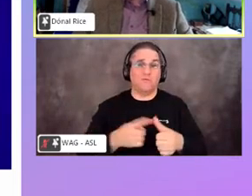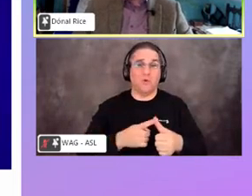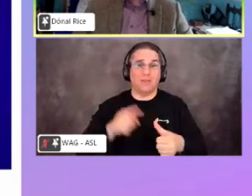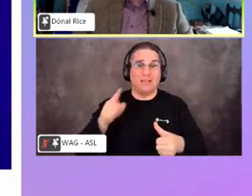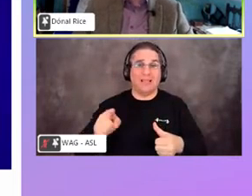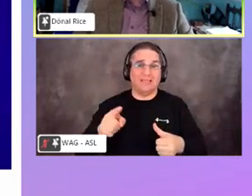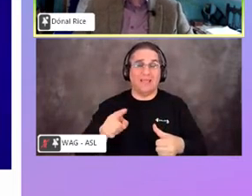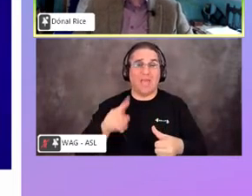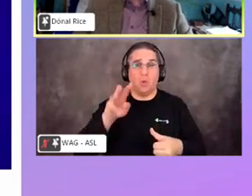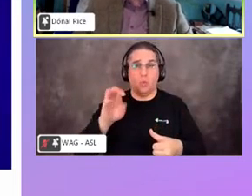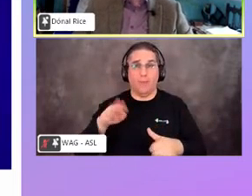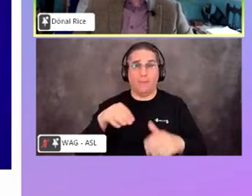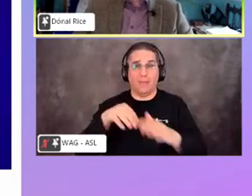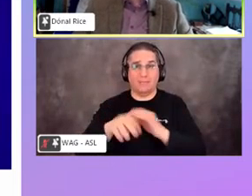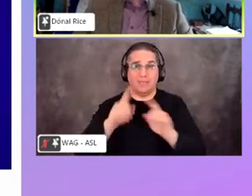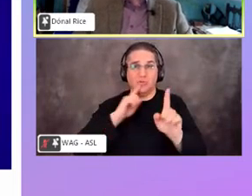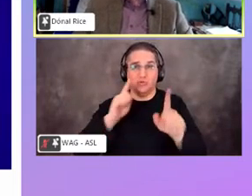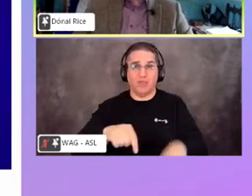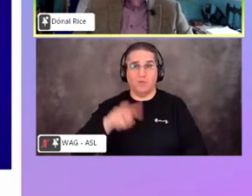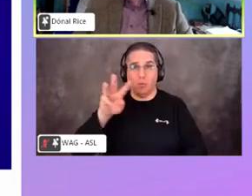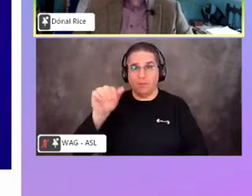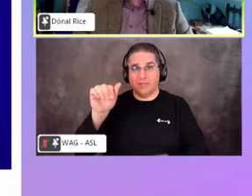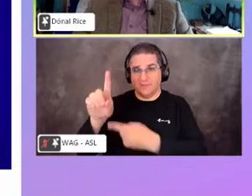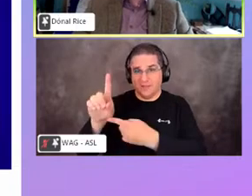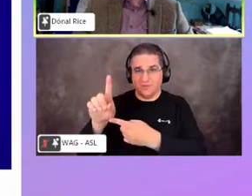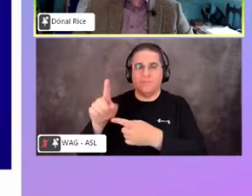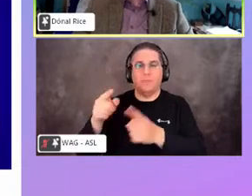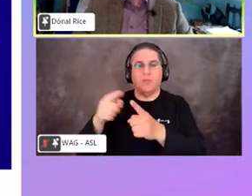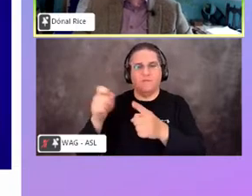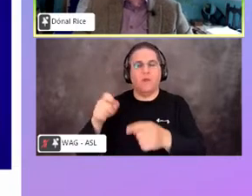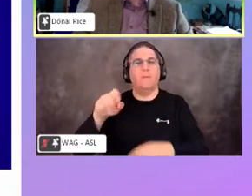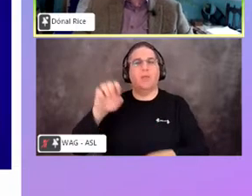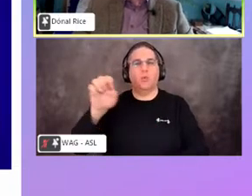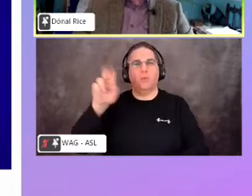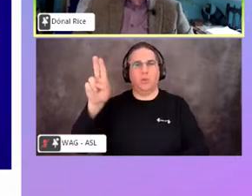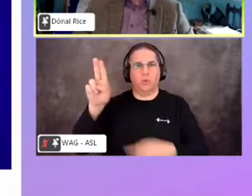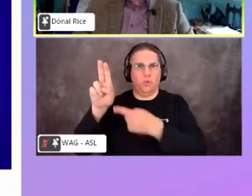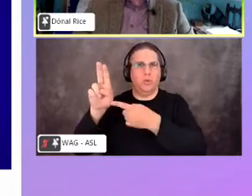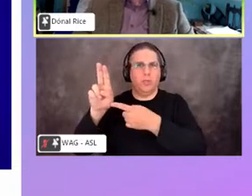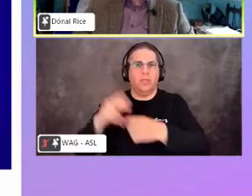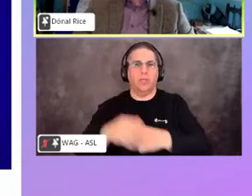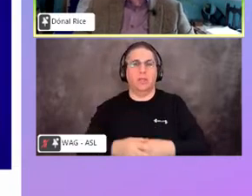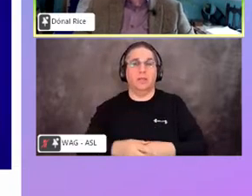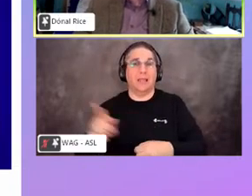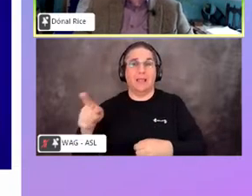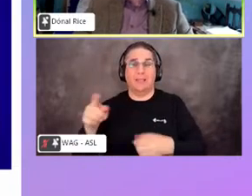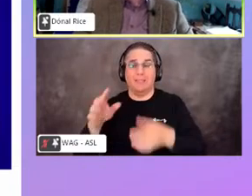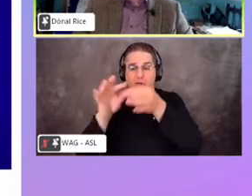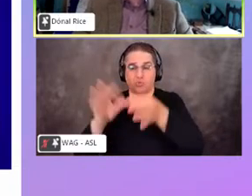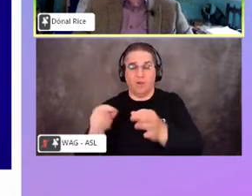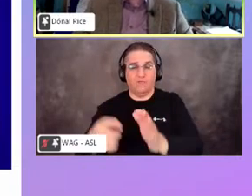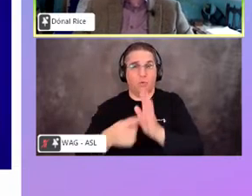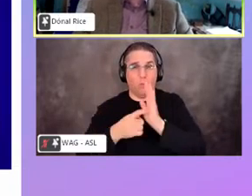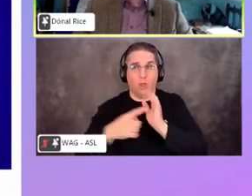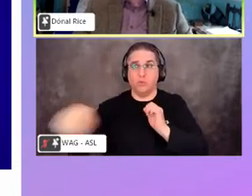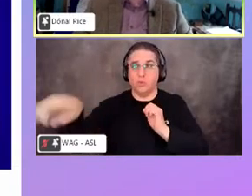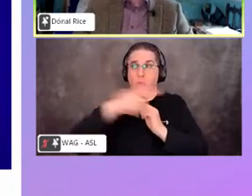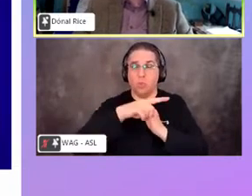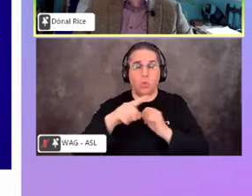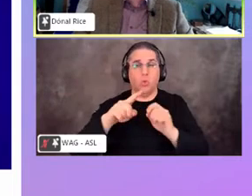a national monitoring body and our approach in implementing the directive on some of the challenges and successes and lessons we've had. So to kick